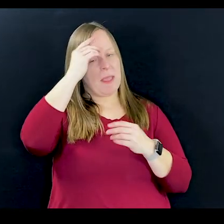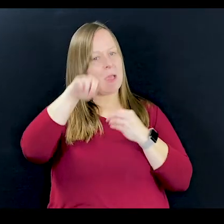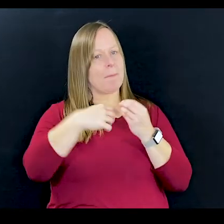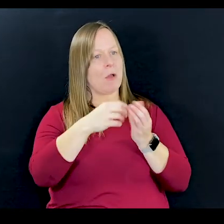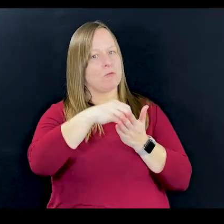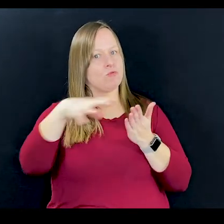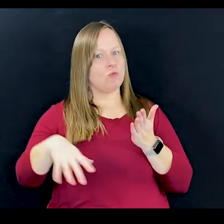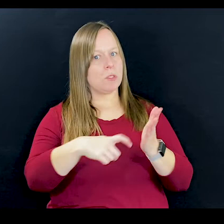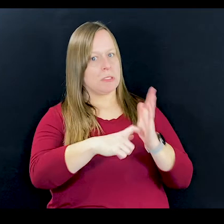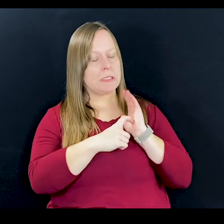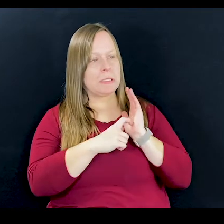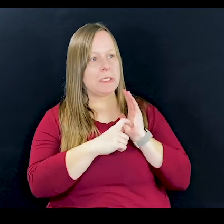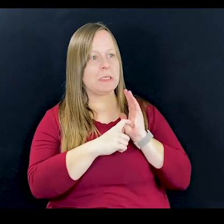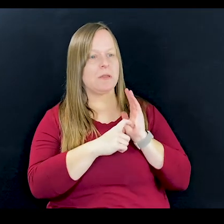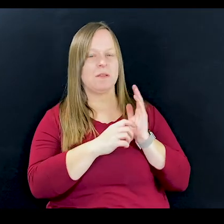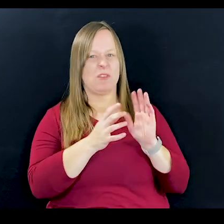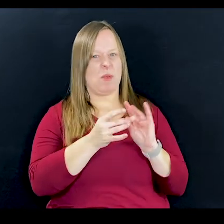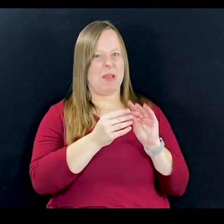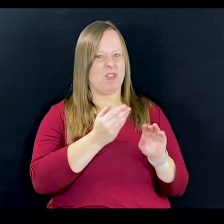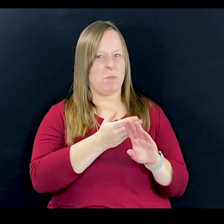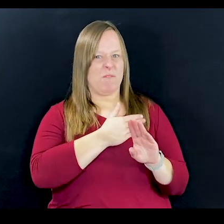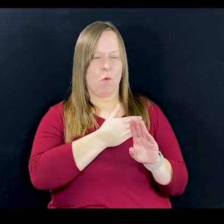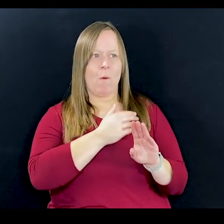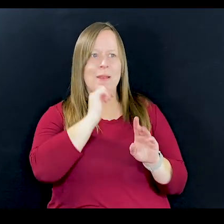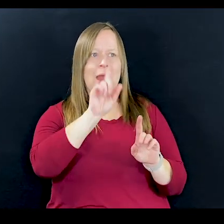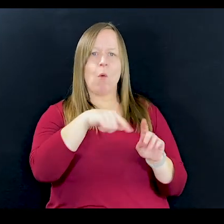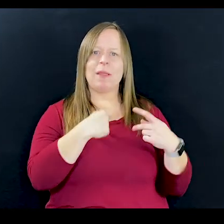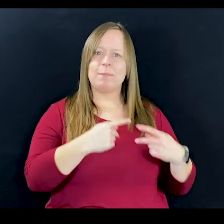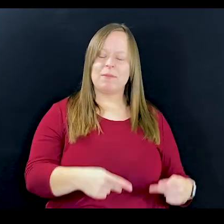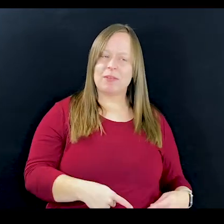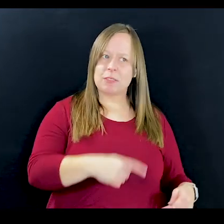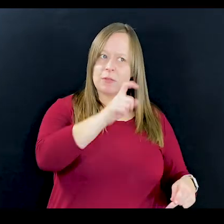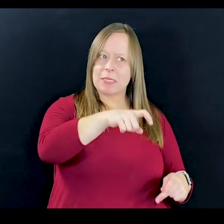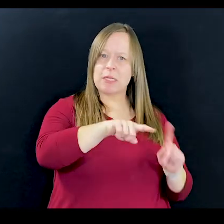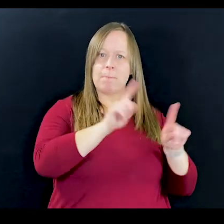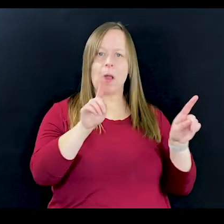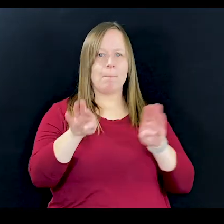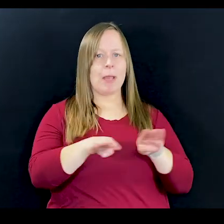consider the students needs as mentioned before not just physical needs ,but also